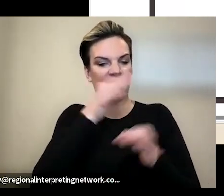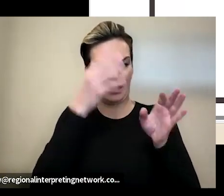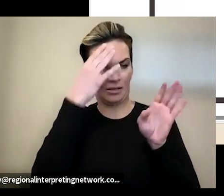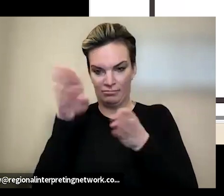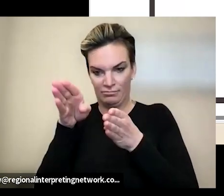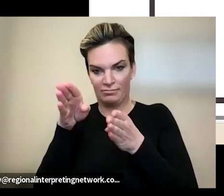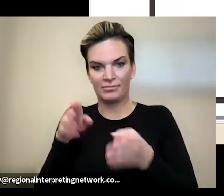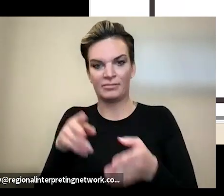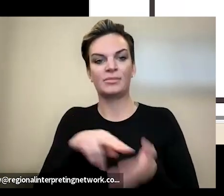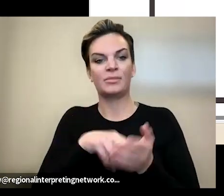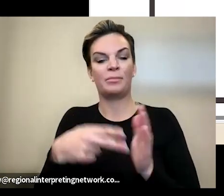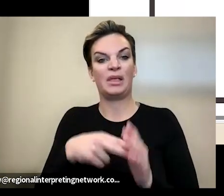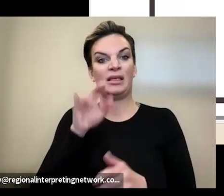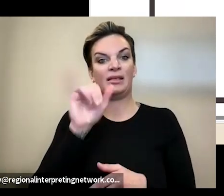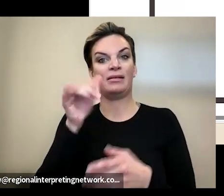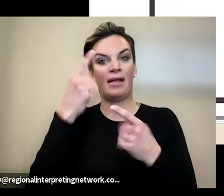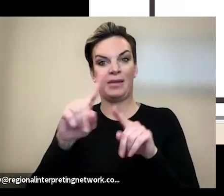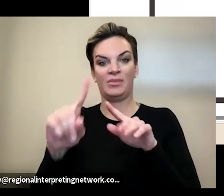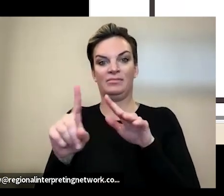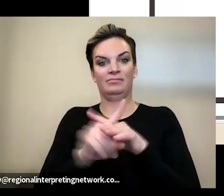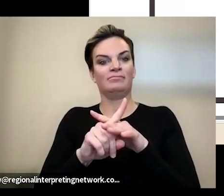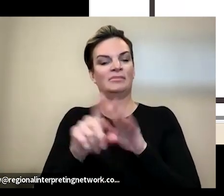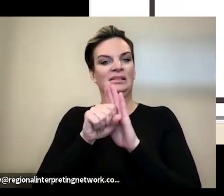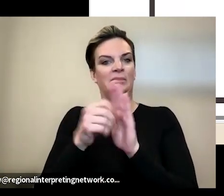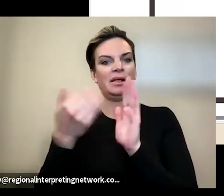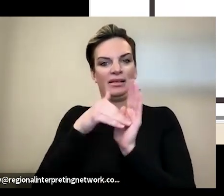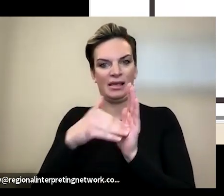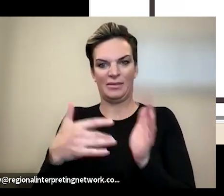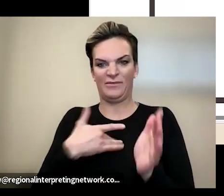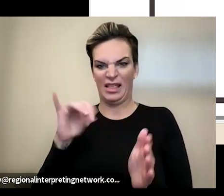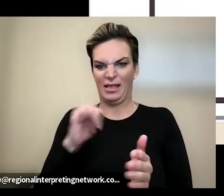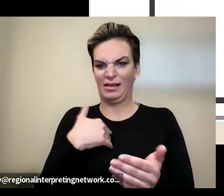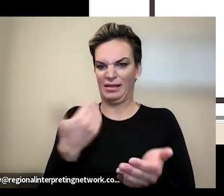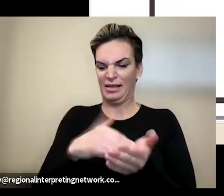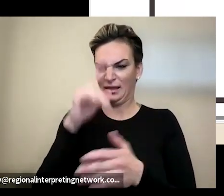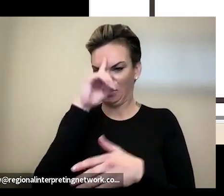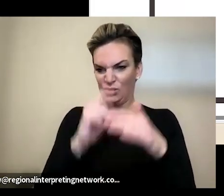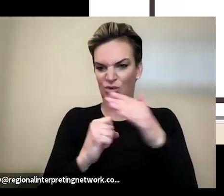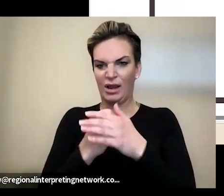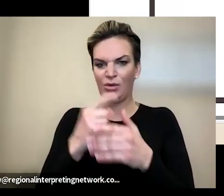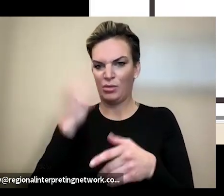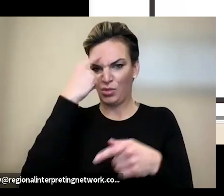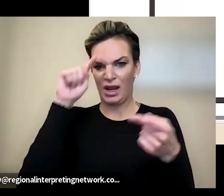can get their symptoms back and feel like they're having another stroke or brain injury, when it's